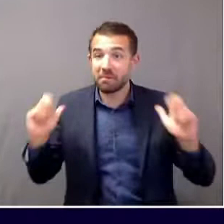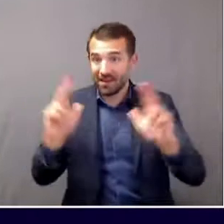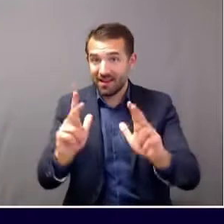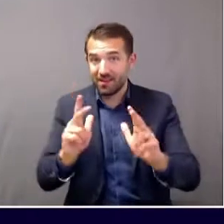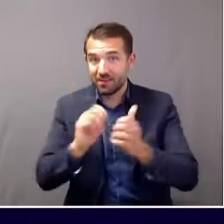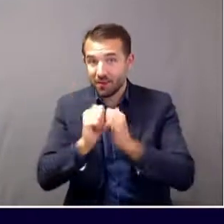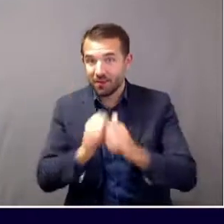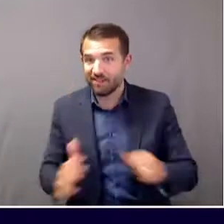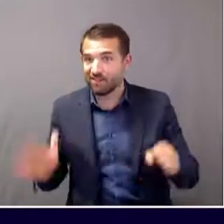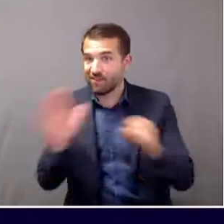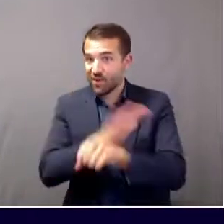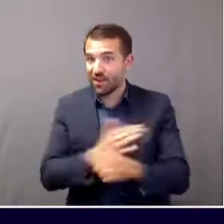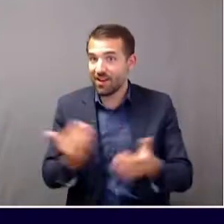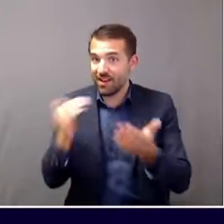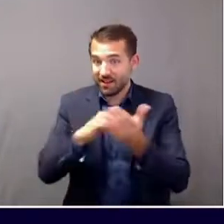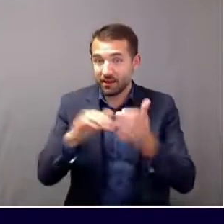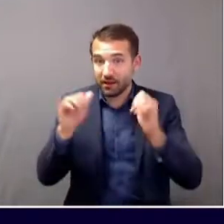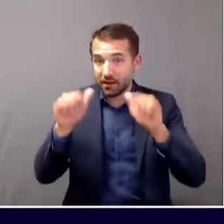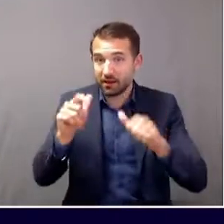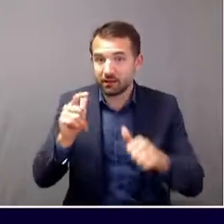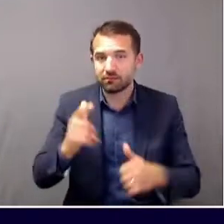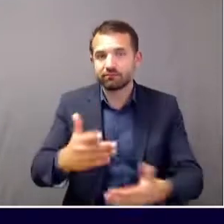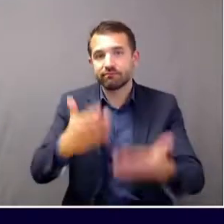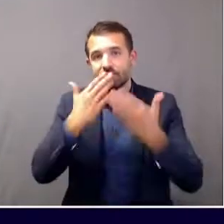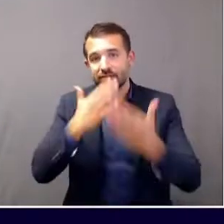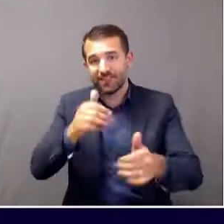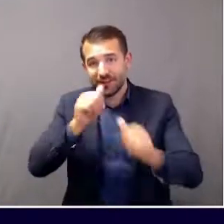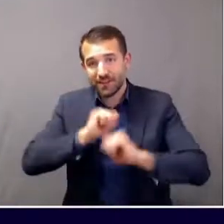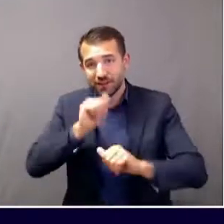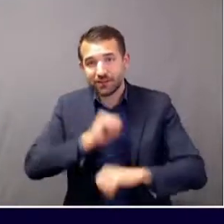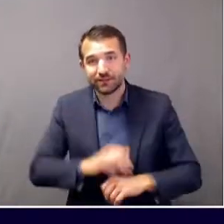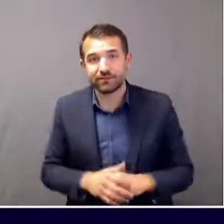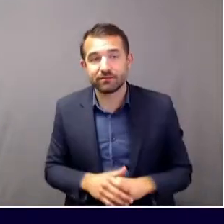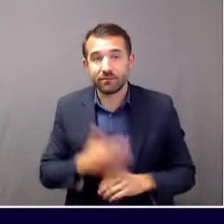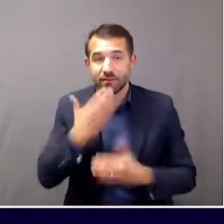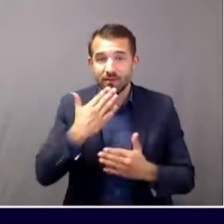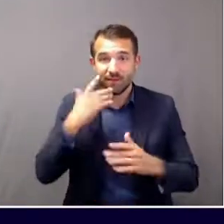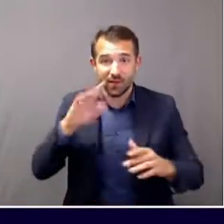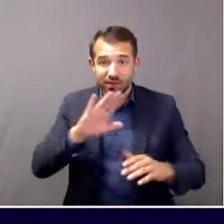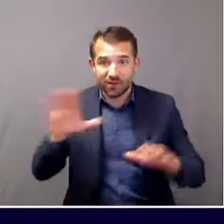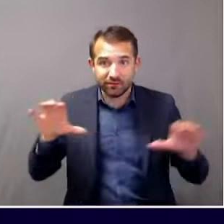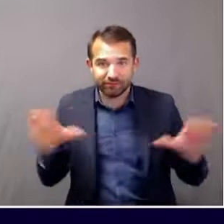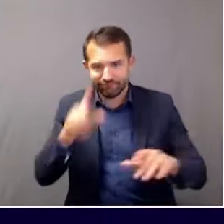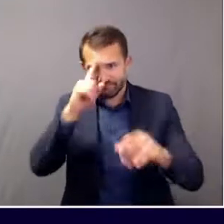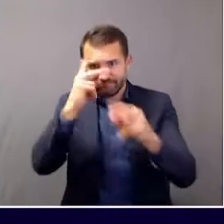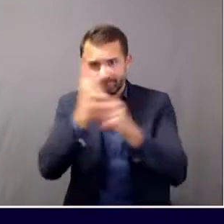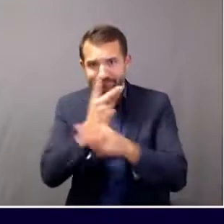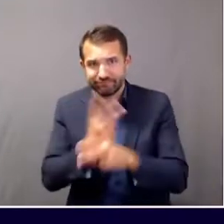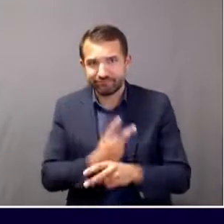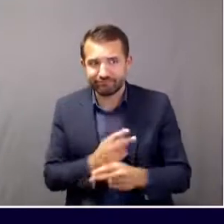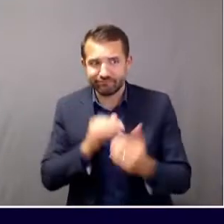people for their patience and